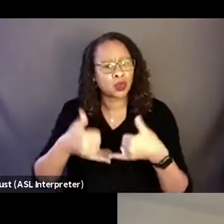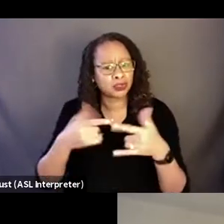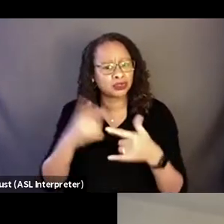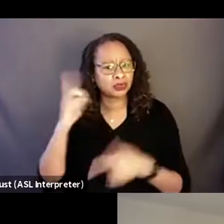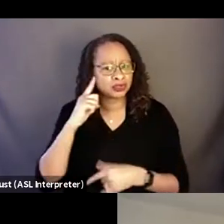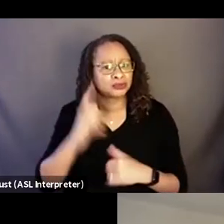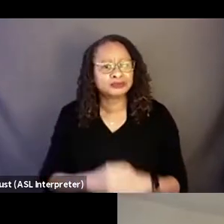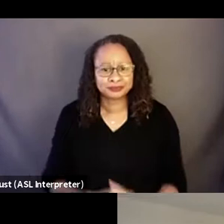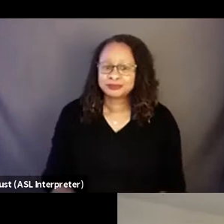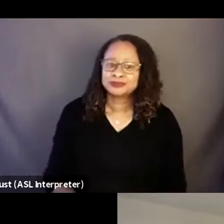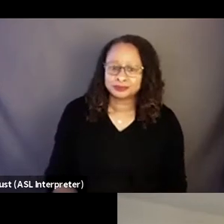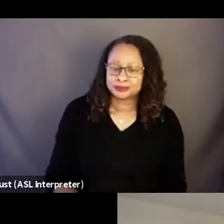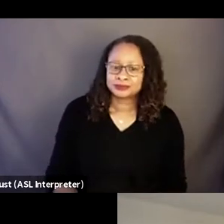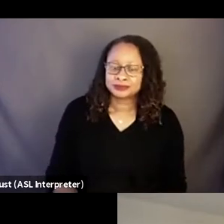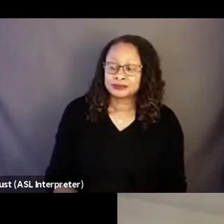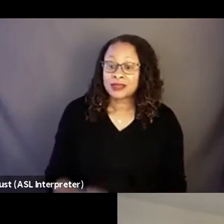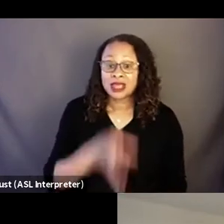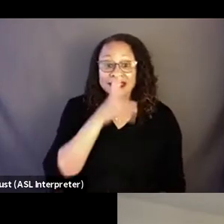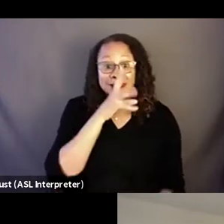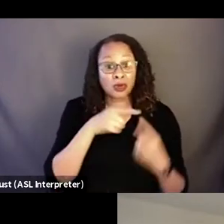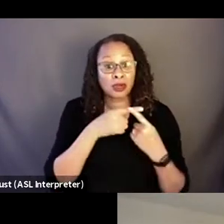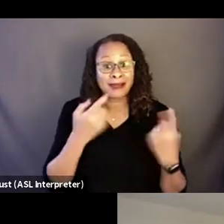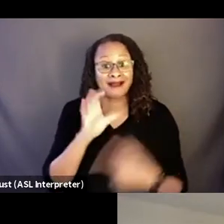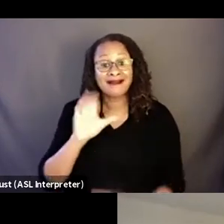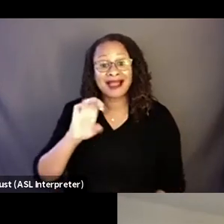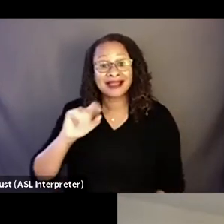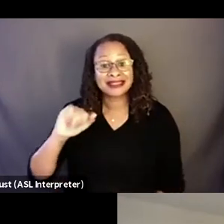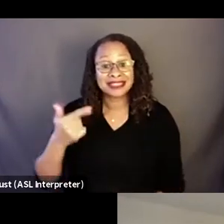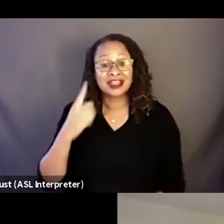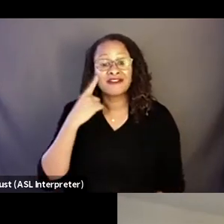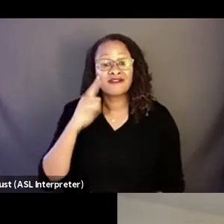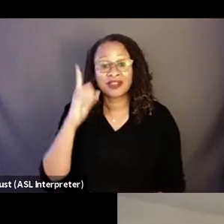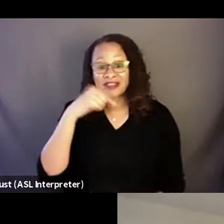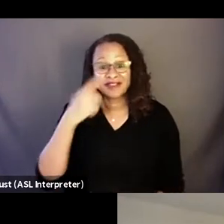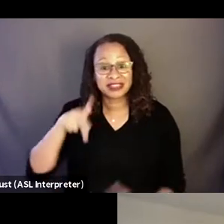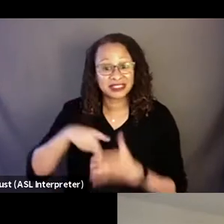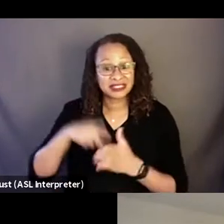Wow. You spoke about casting for the face doubles, but what about the actual subjects?